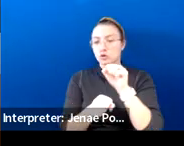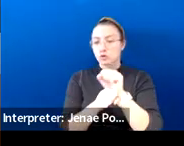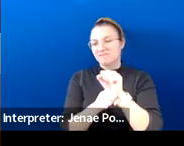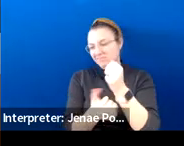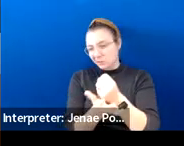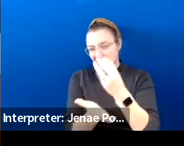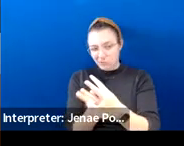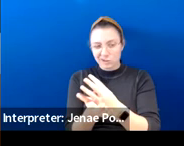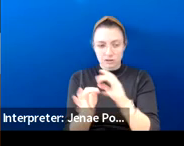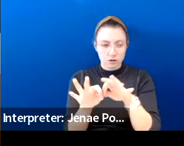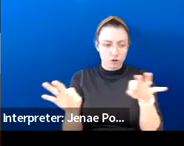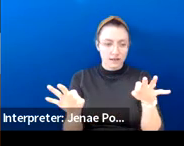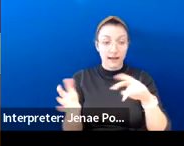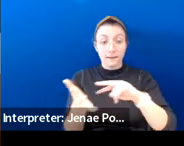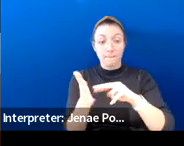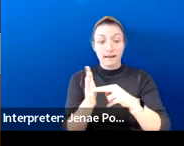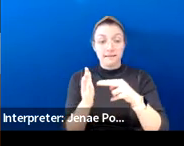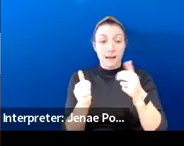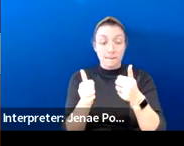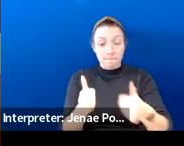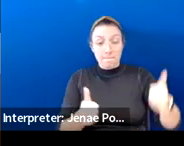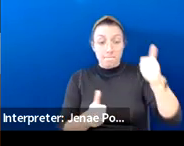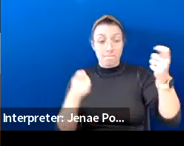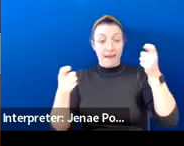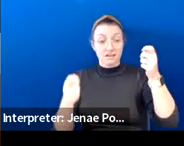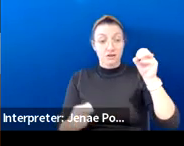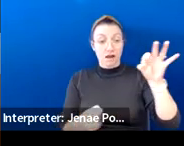and it stands for Master of Social Work or Master's in Social Work.